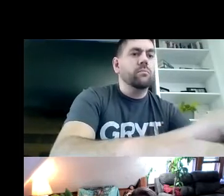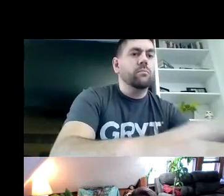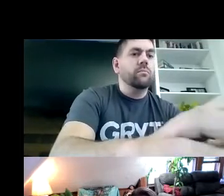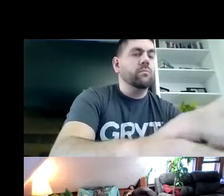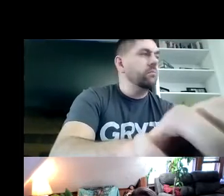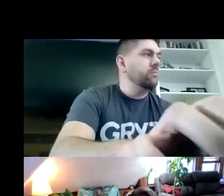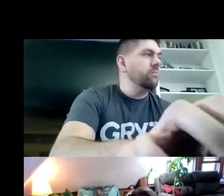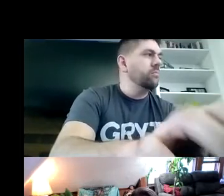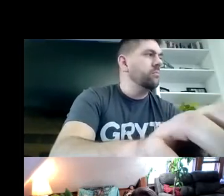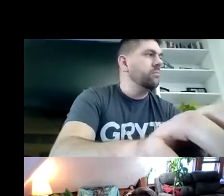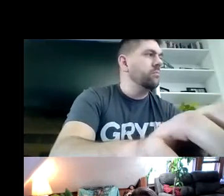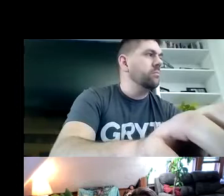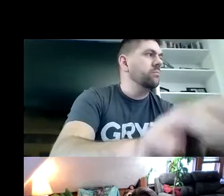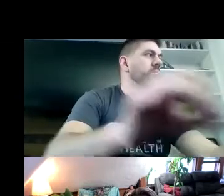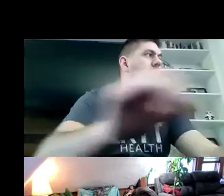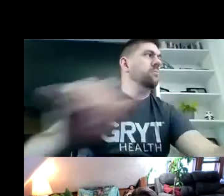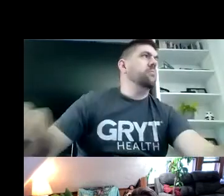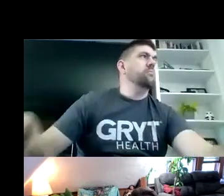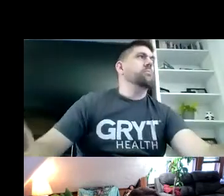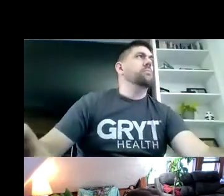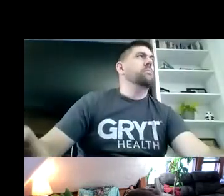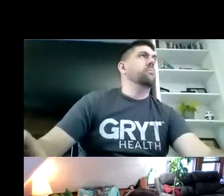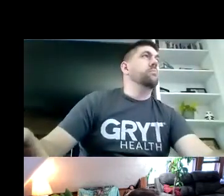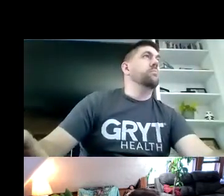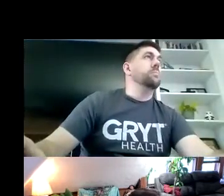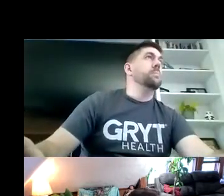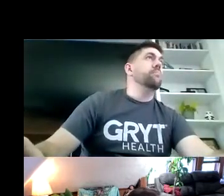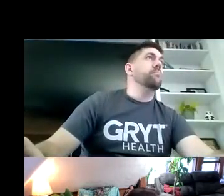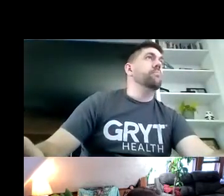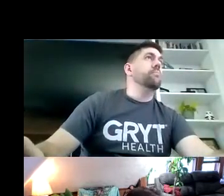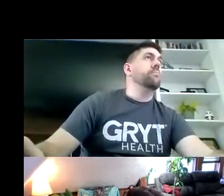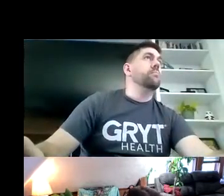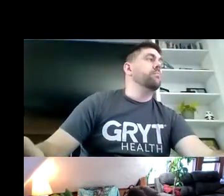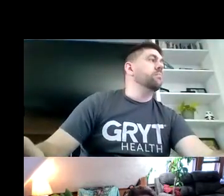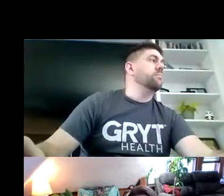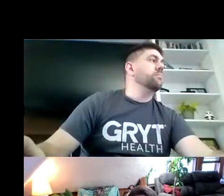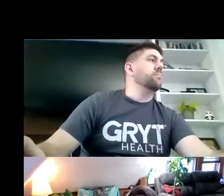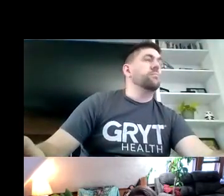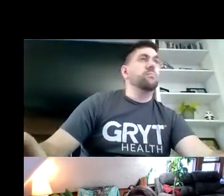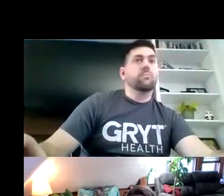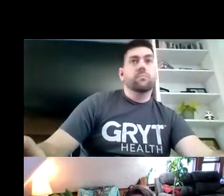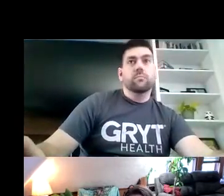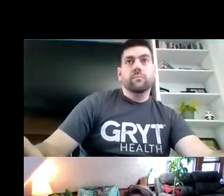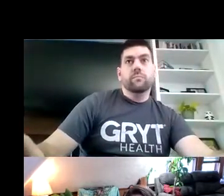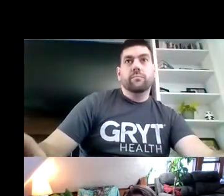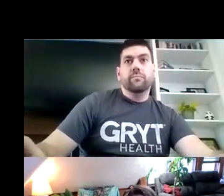and running into discrimination and barriers. And one of the things that's popped up during COVID